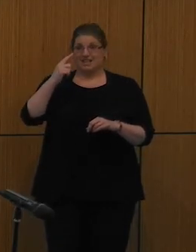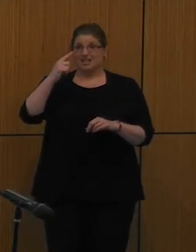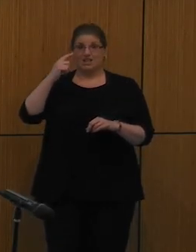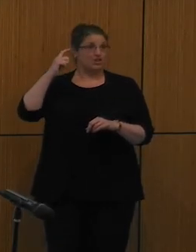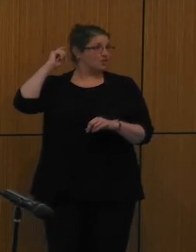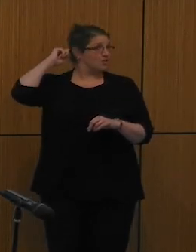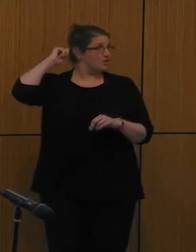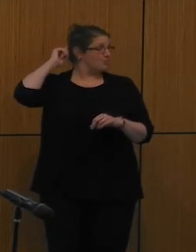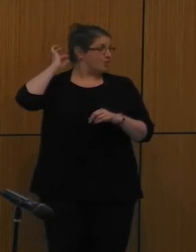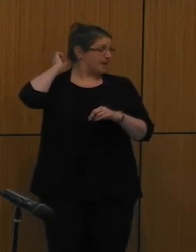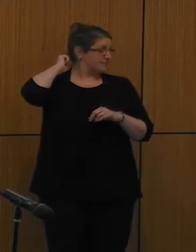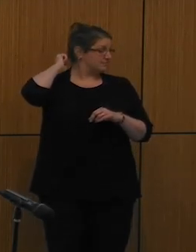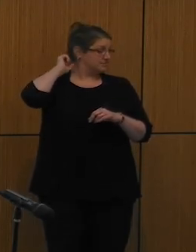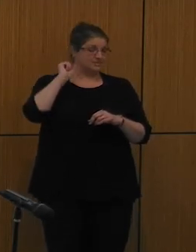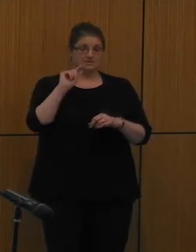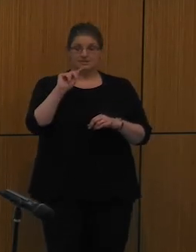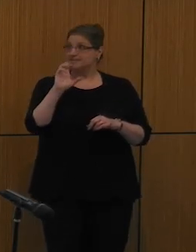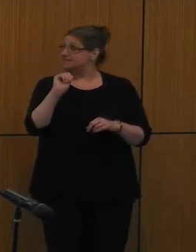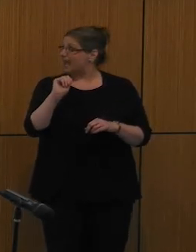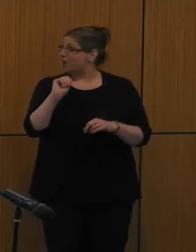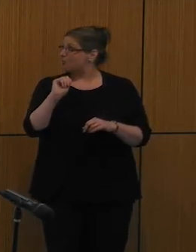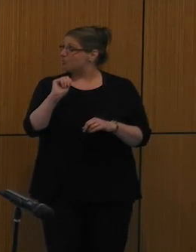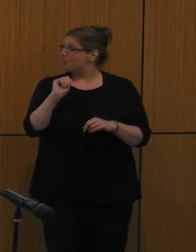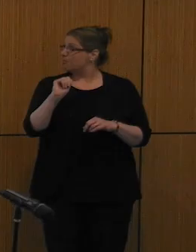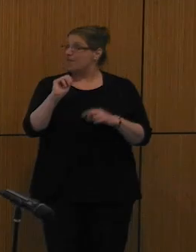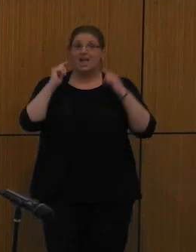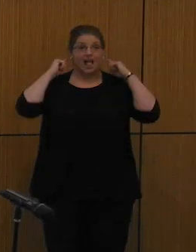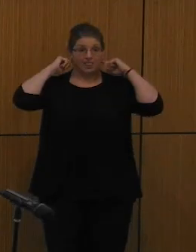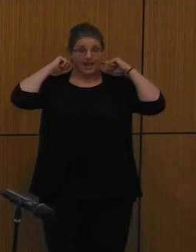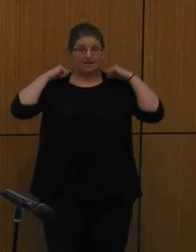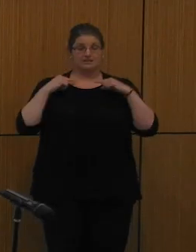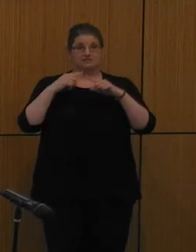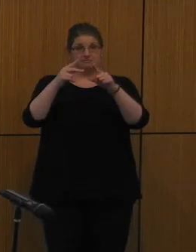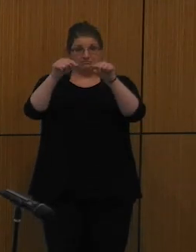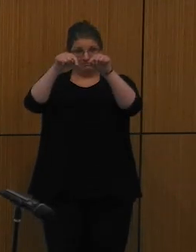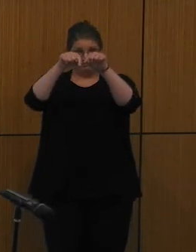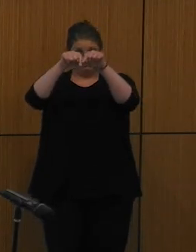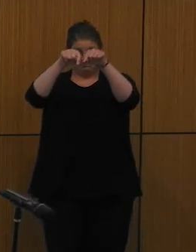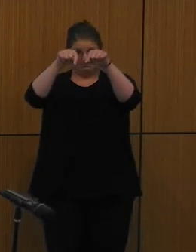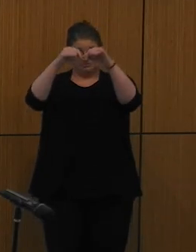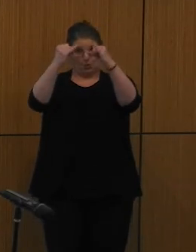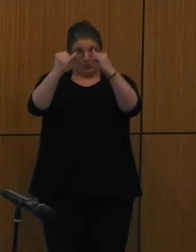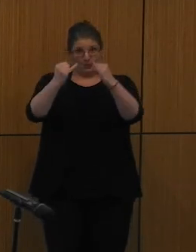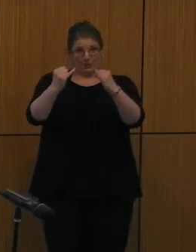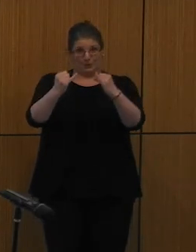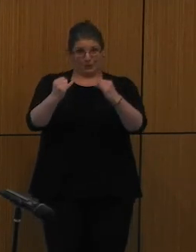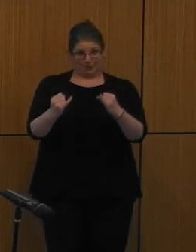And we've got two long strands that emerge from either side of it. These two long strands represent the vagus nerve.